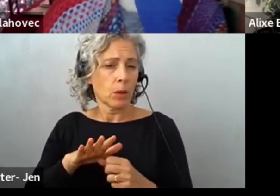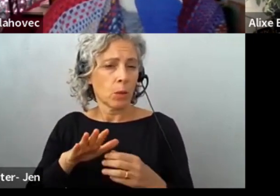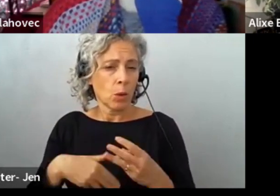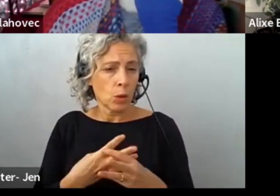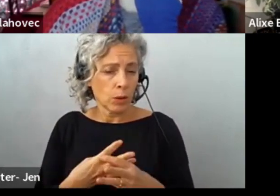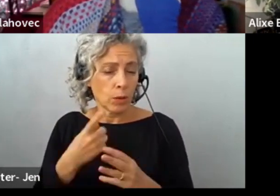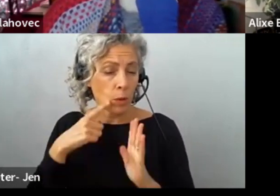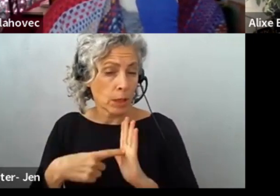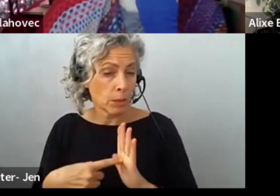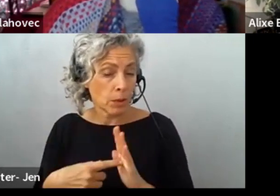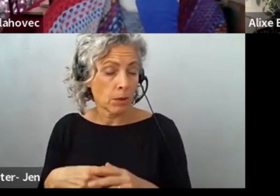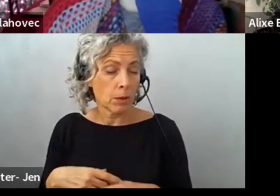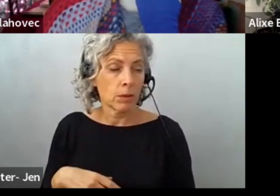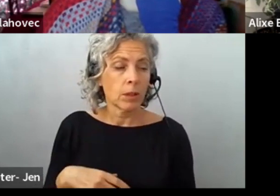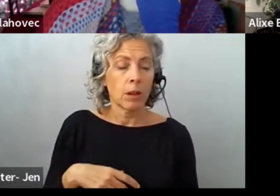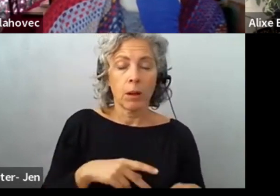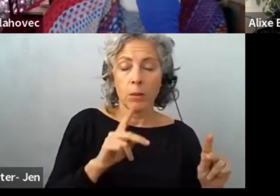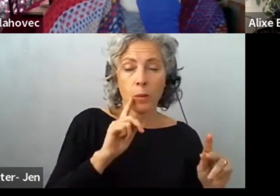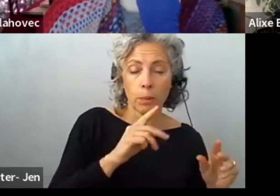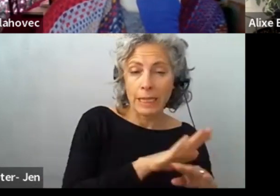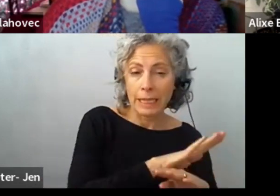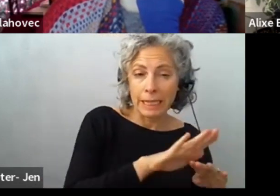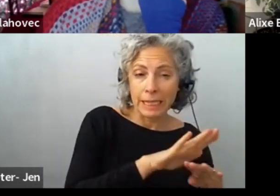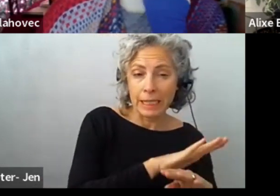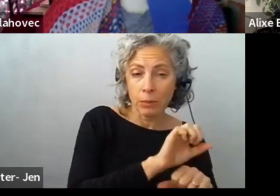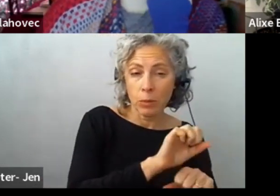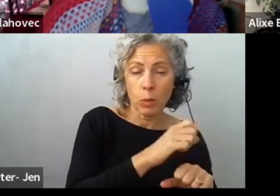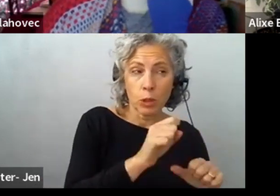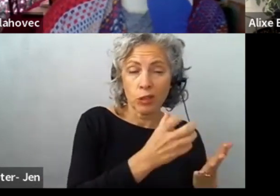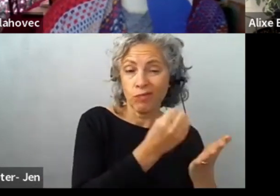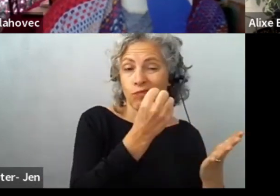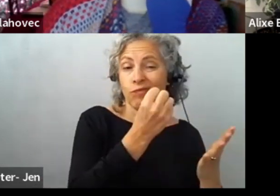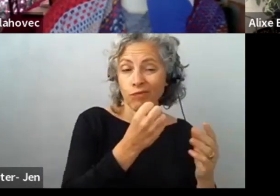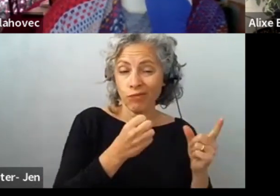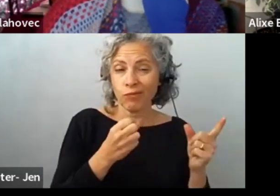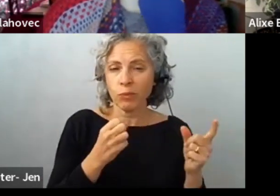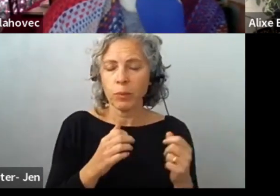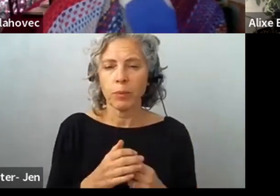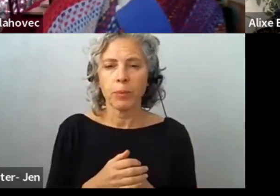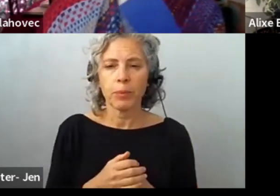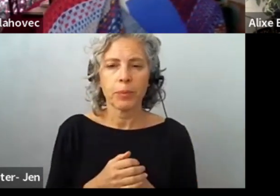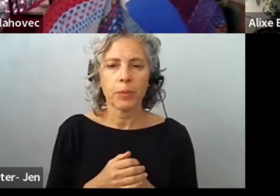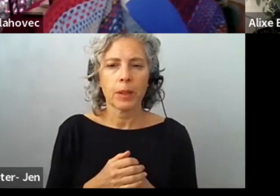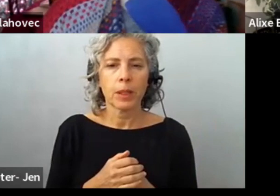some opportunities in business or employment that we should take advantage of? So are there